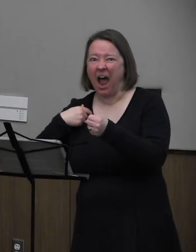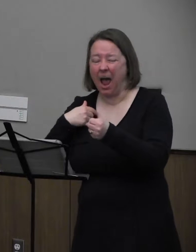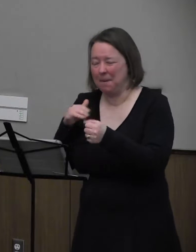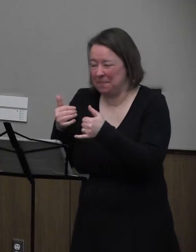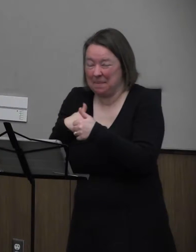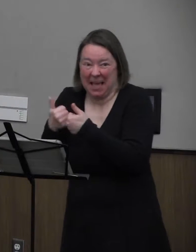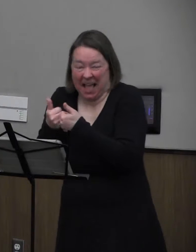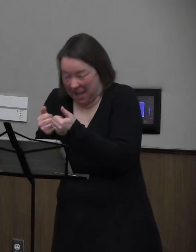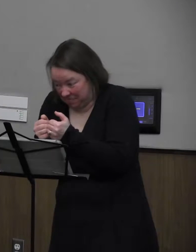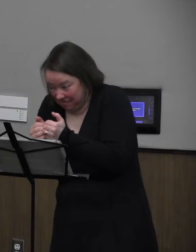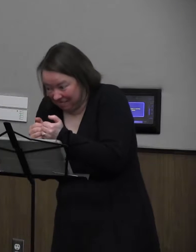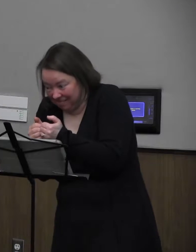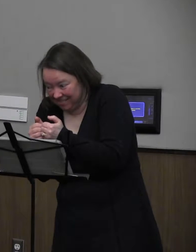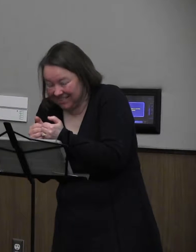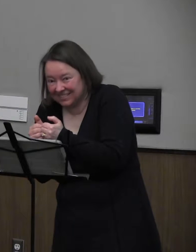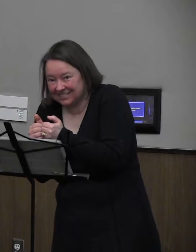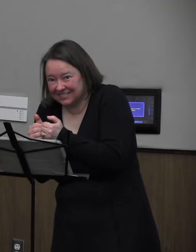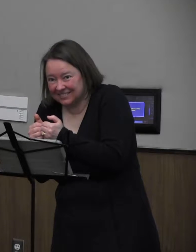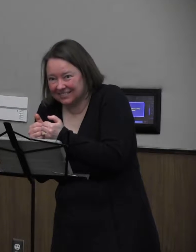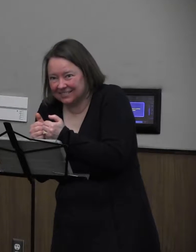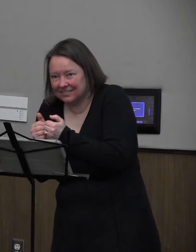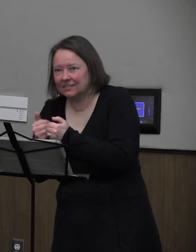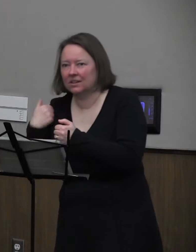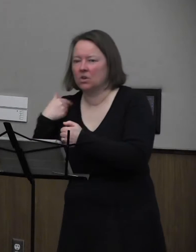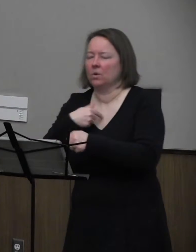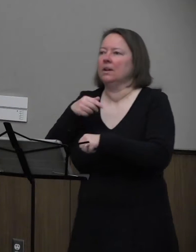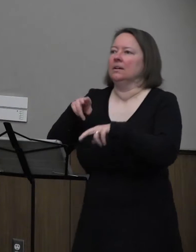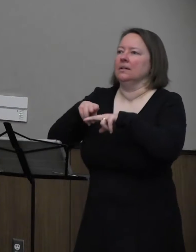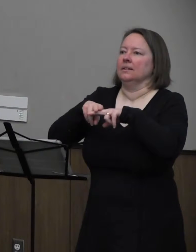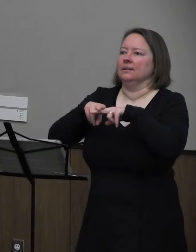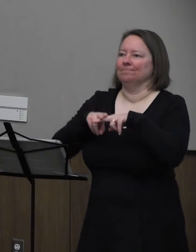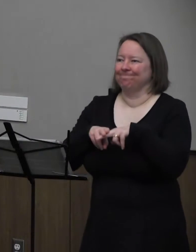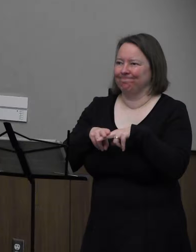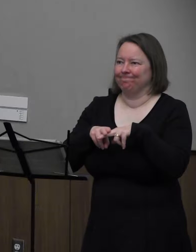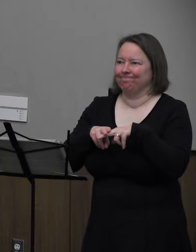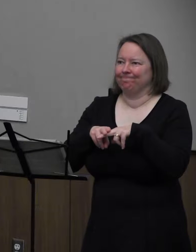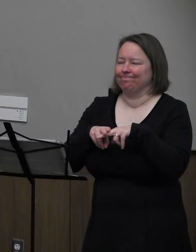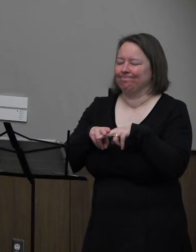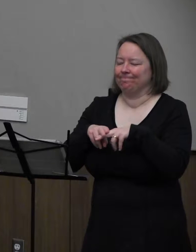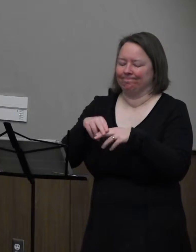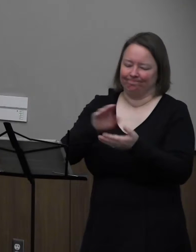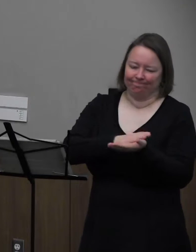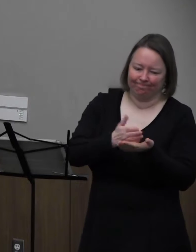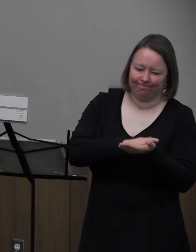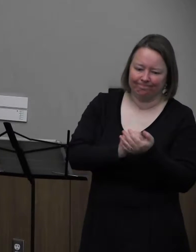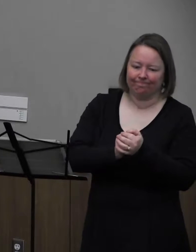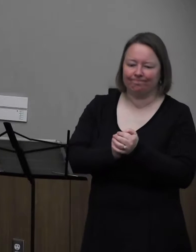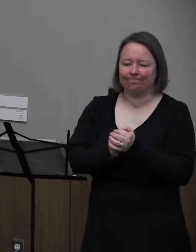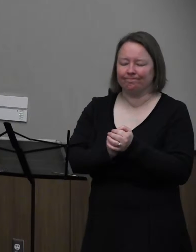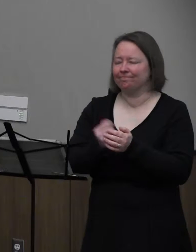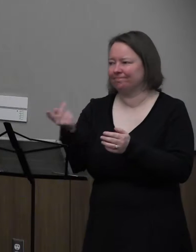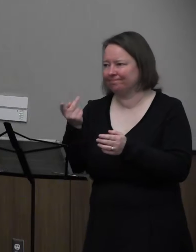for a while.' And we would sit. And we would grill. And she and I would talk.